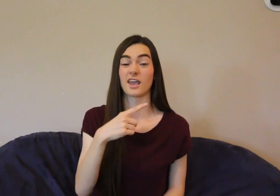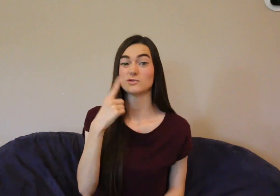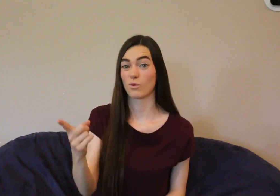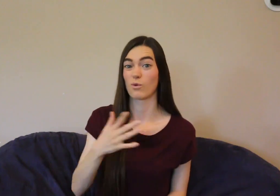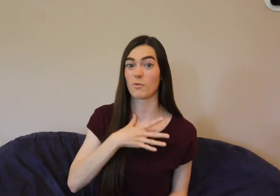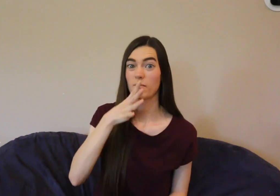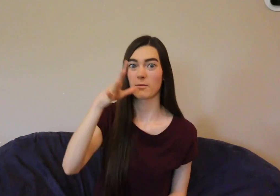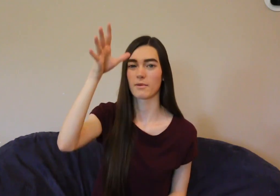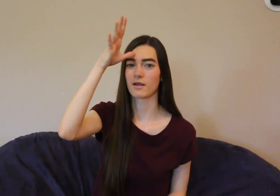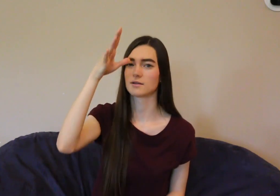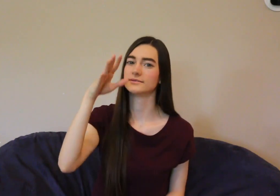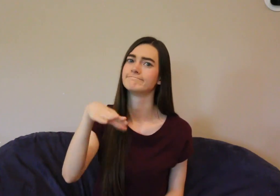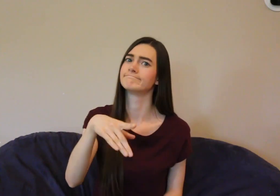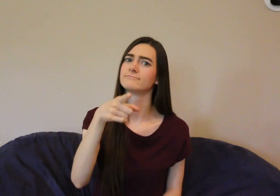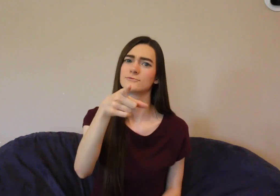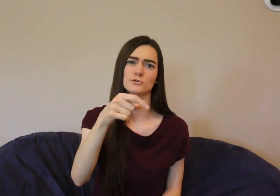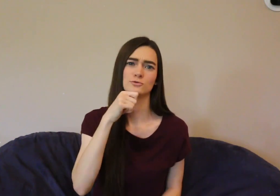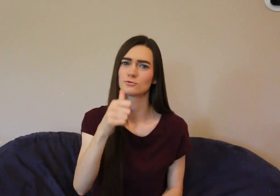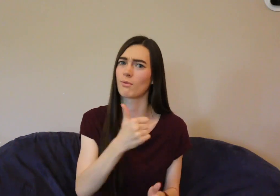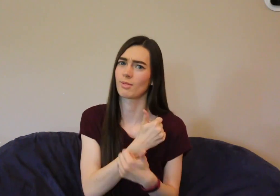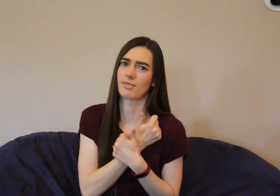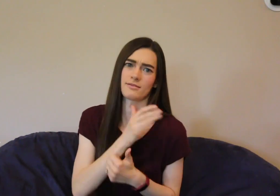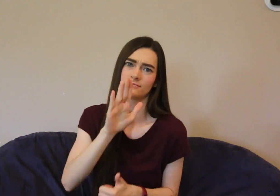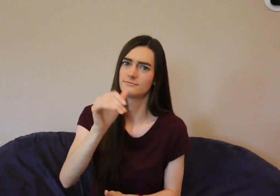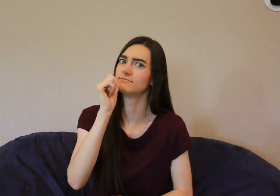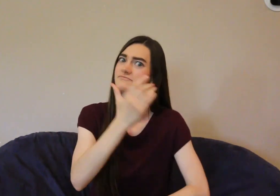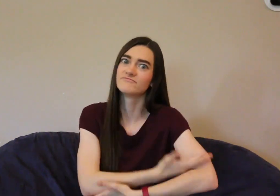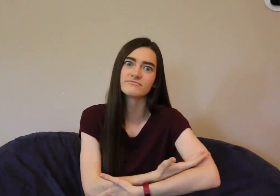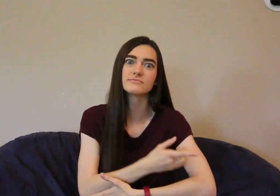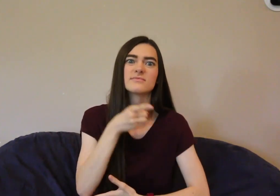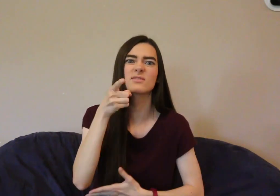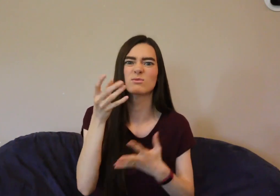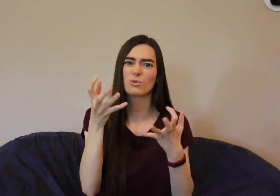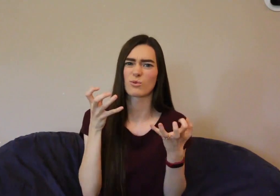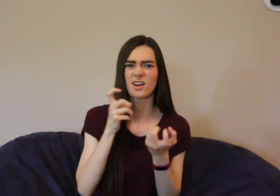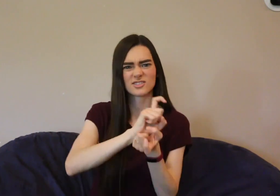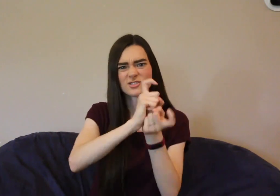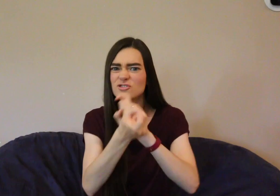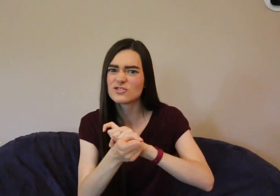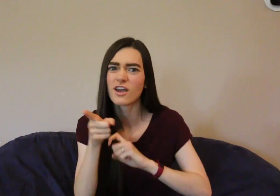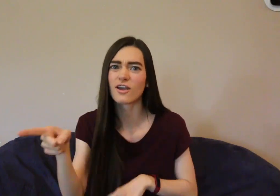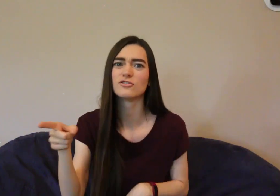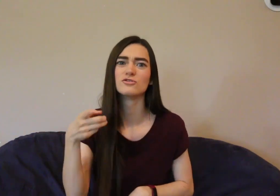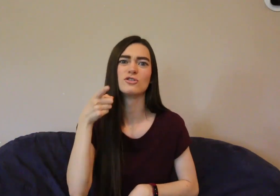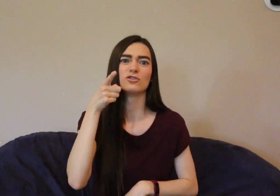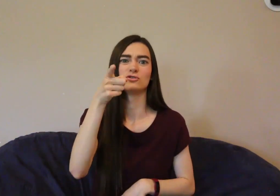They told my parents, "you don't love your daughter, you want to change her,